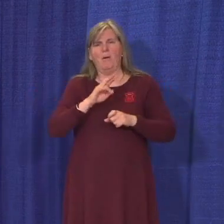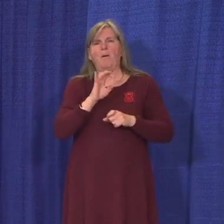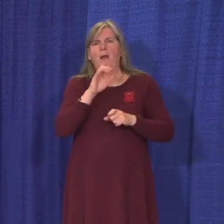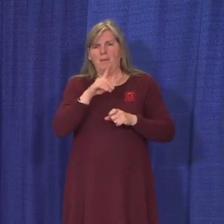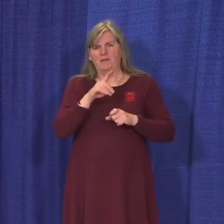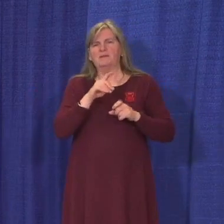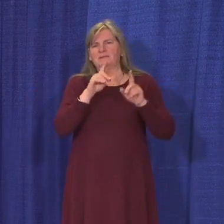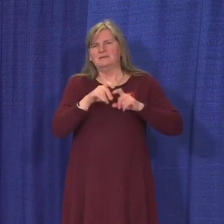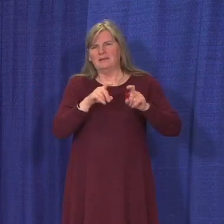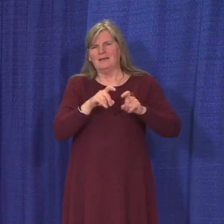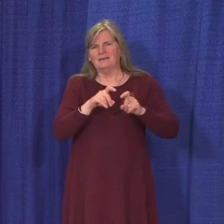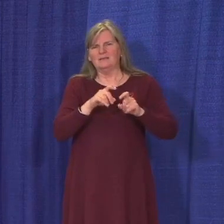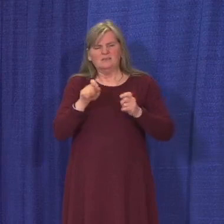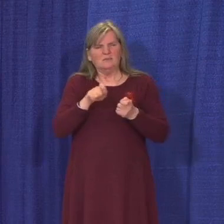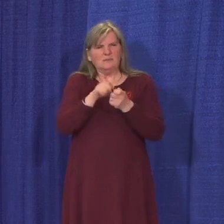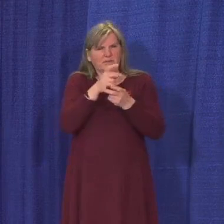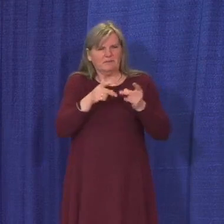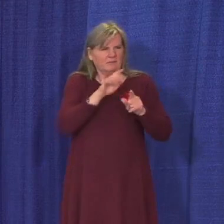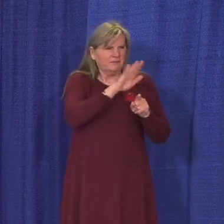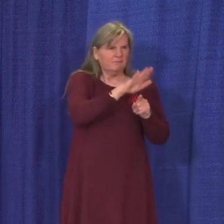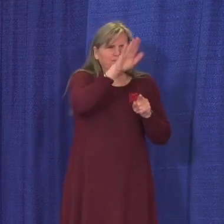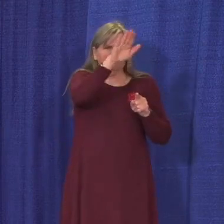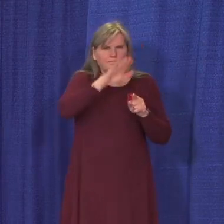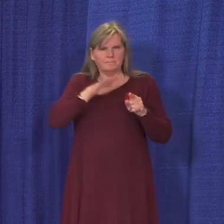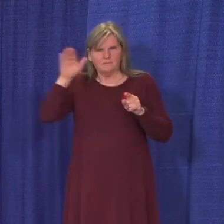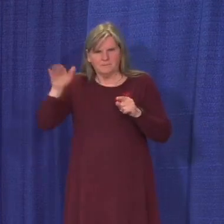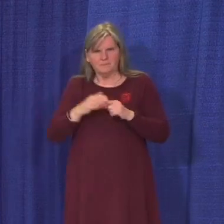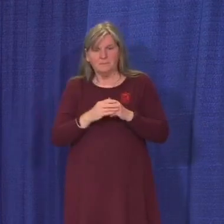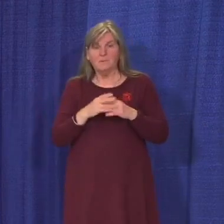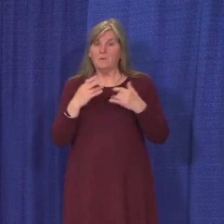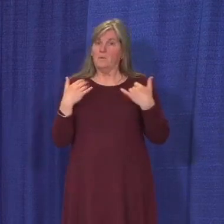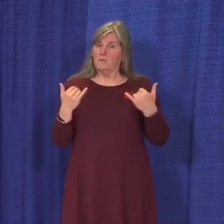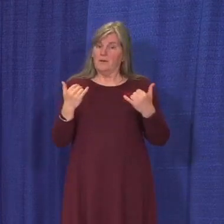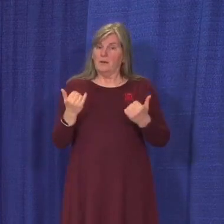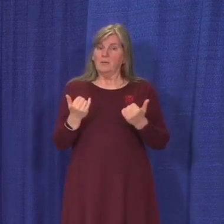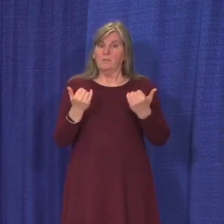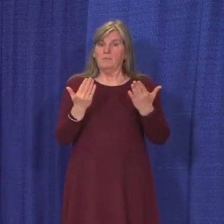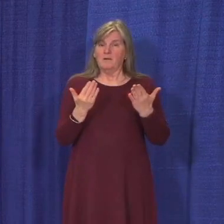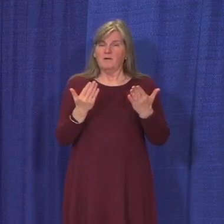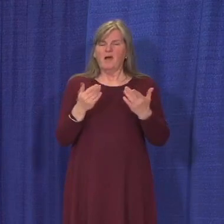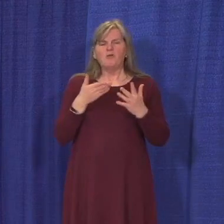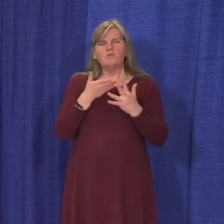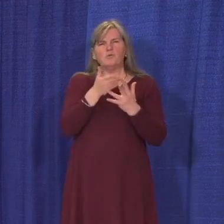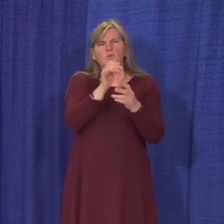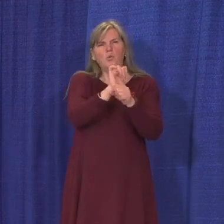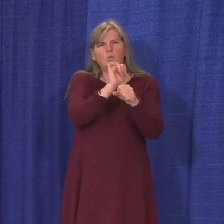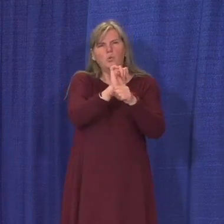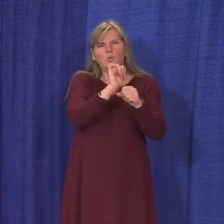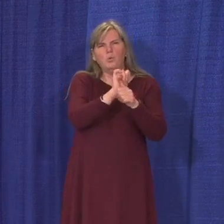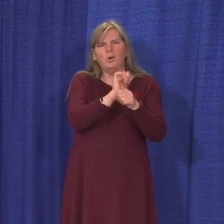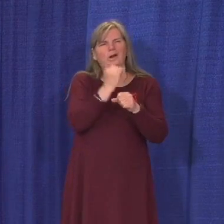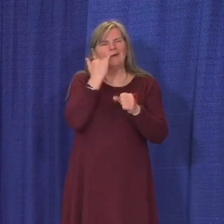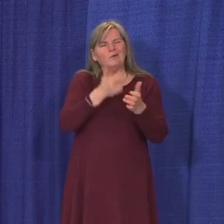is using rapid tests and we happen provided them by the federal government.